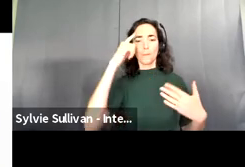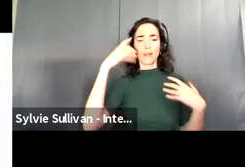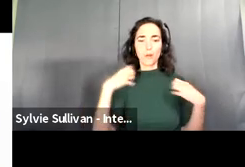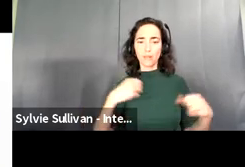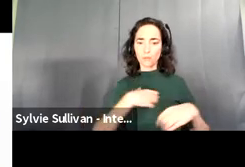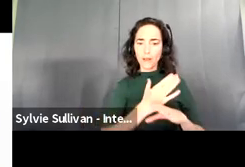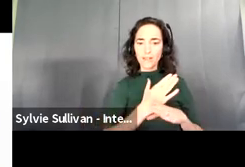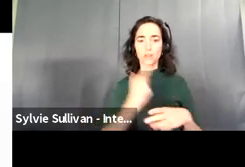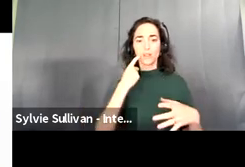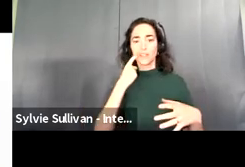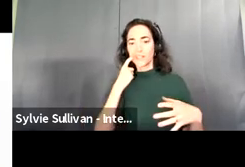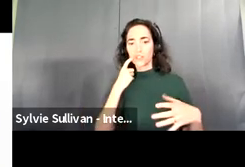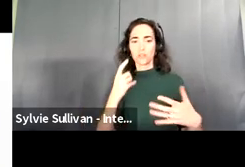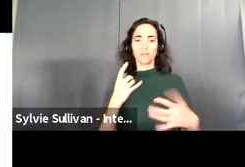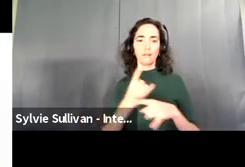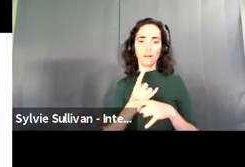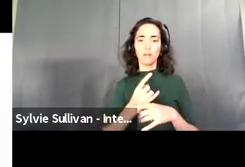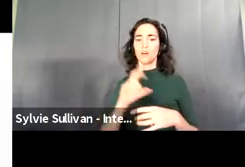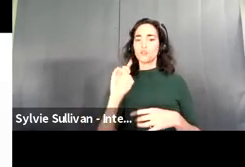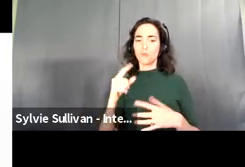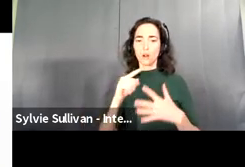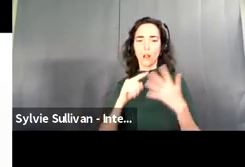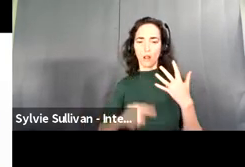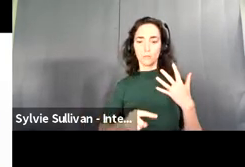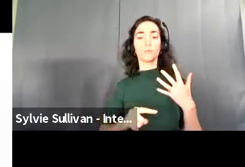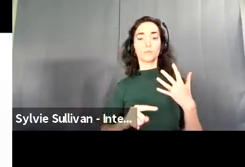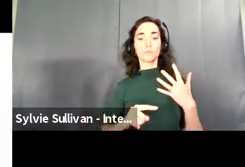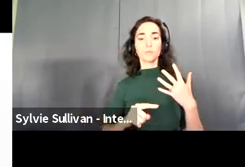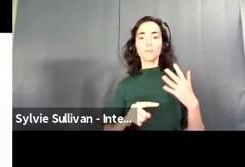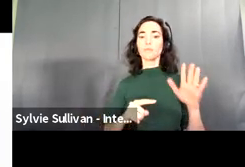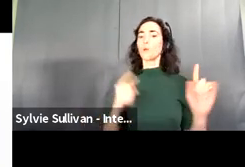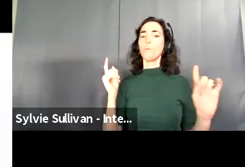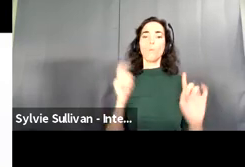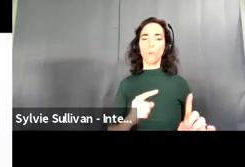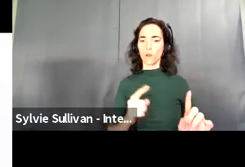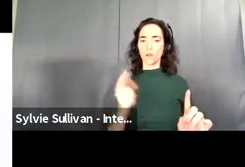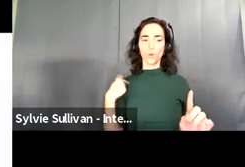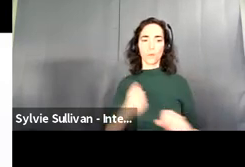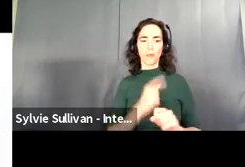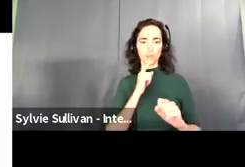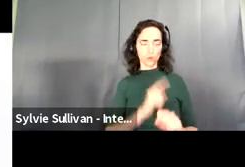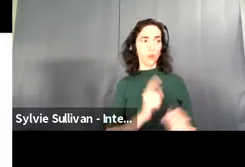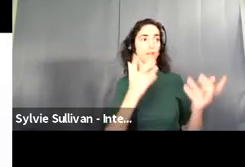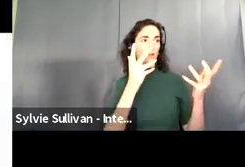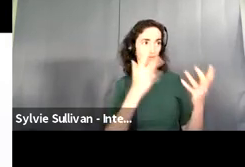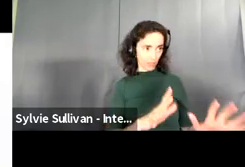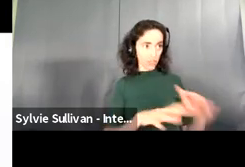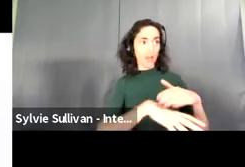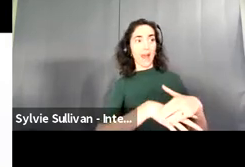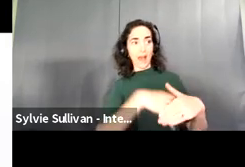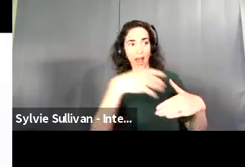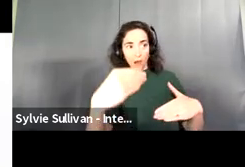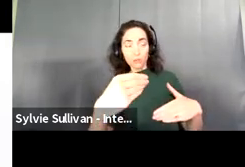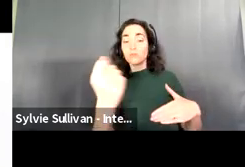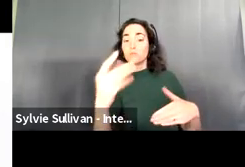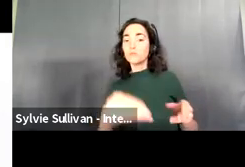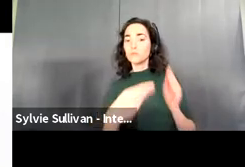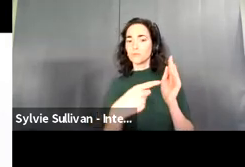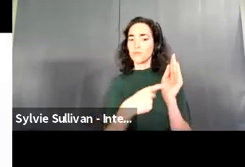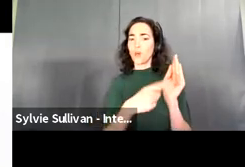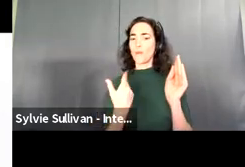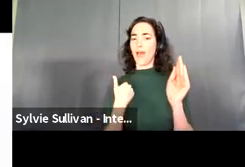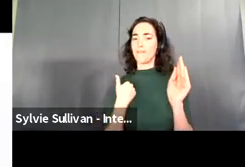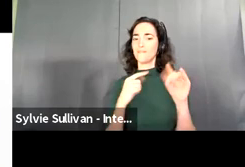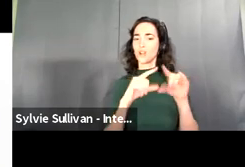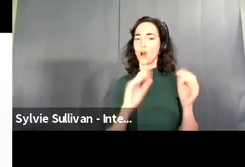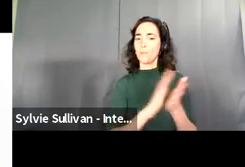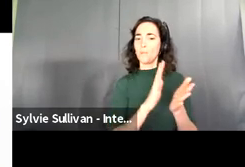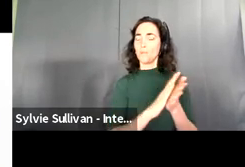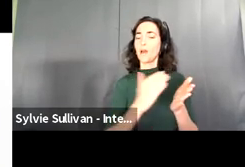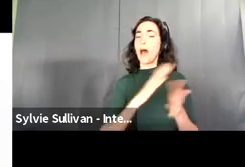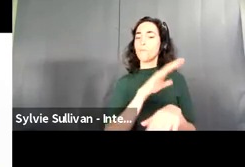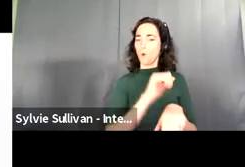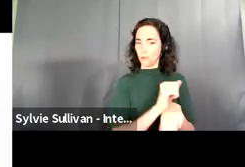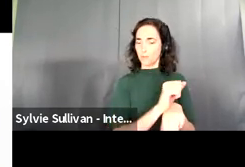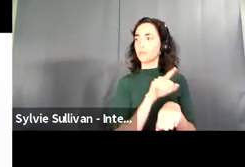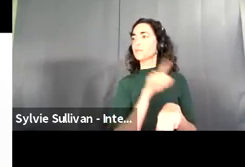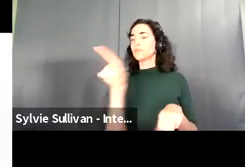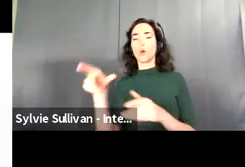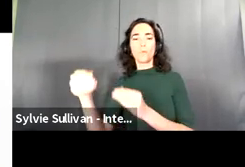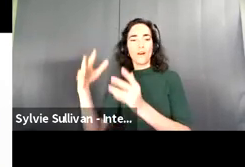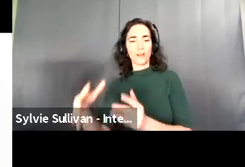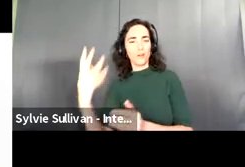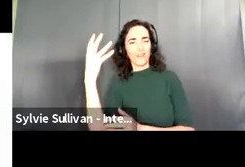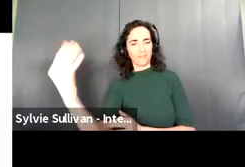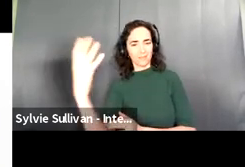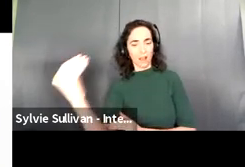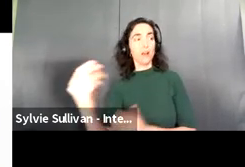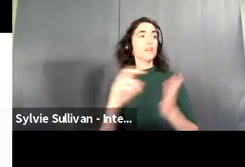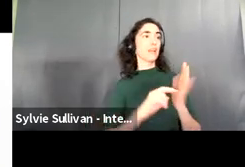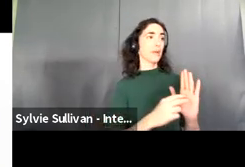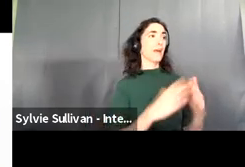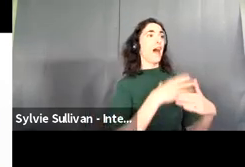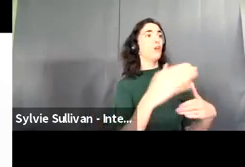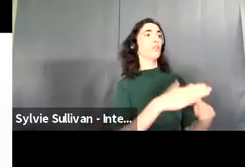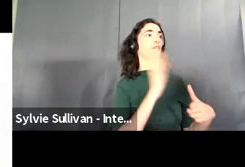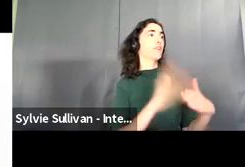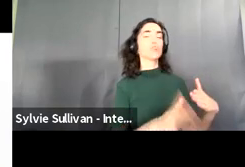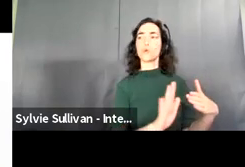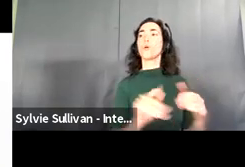What we wanted to do was make sure that when they left the facility they were given an outpatient appointment with a provider. So we're connecting them to outpatient providers, so that they could continue in their care and that was one of the things that